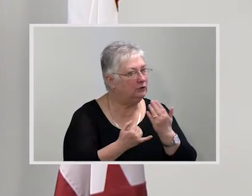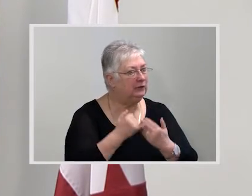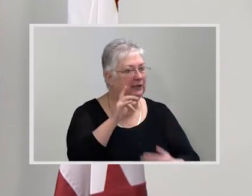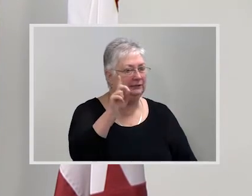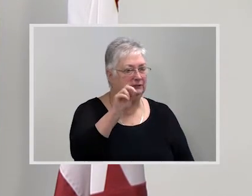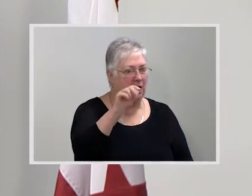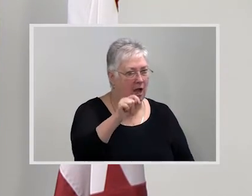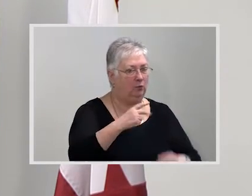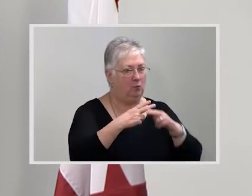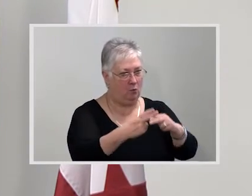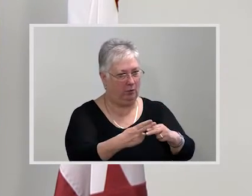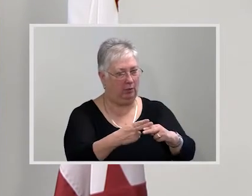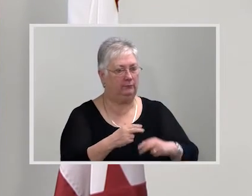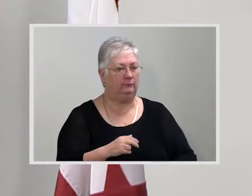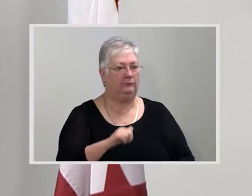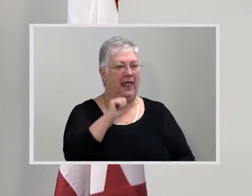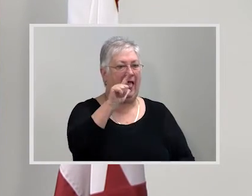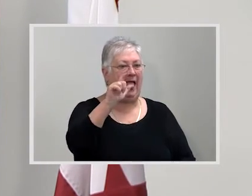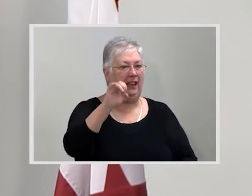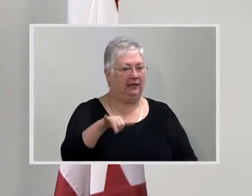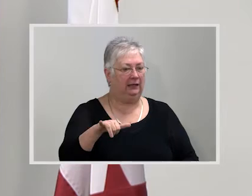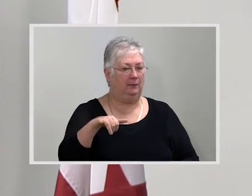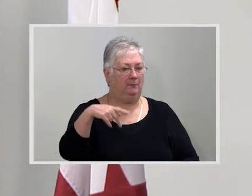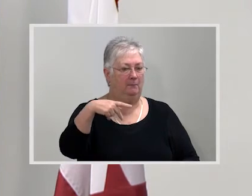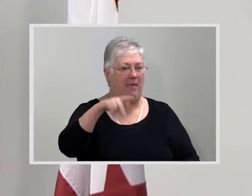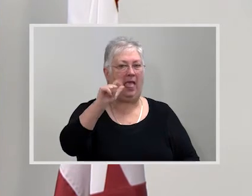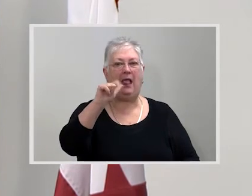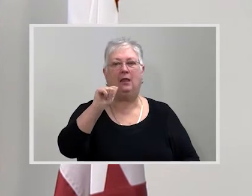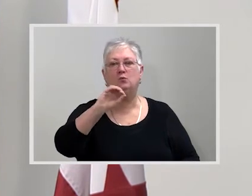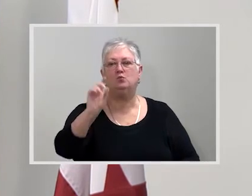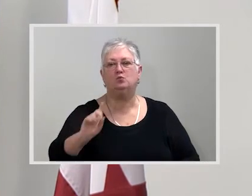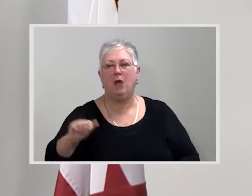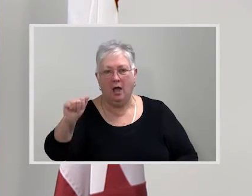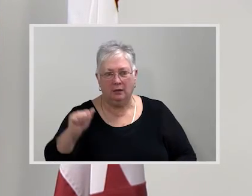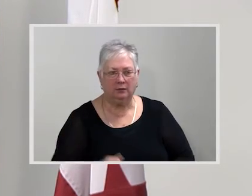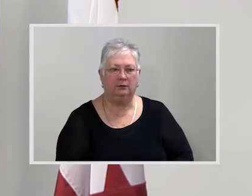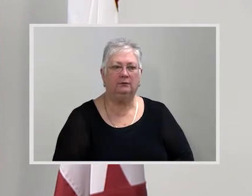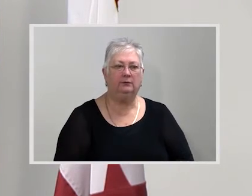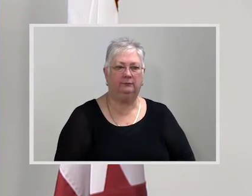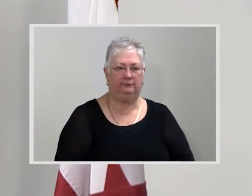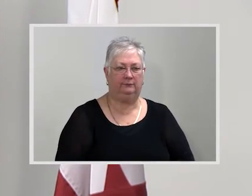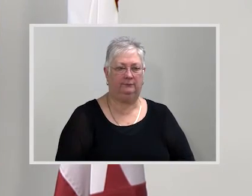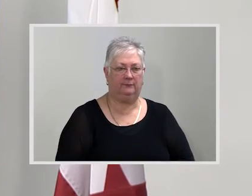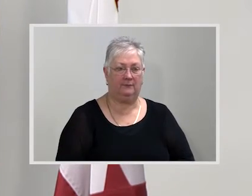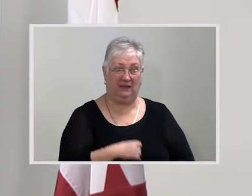AND IN THE FIRST SUMMER I SAID, HEY, DDOT, HOW MANY ALLEYS CAN YOU DO IN ALL EIGHT WARDS IN THE